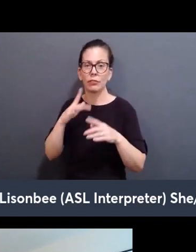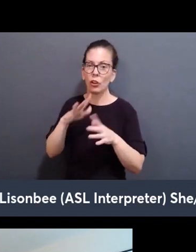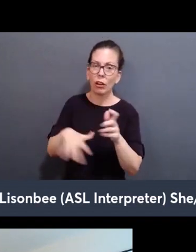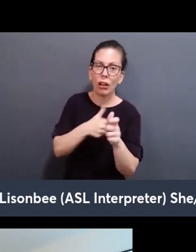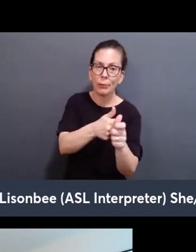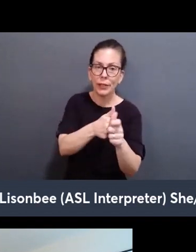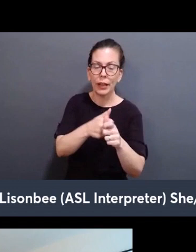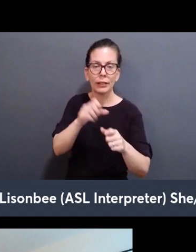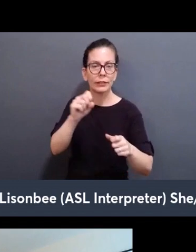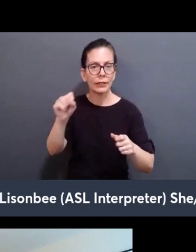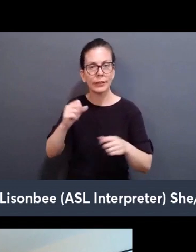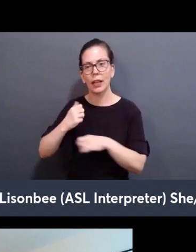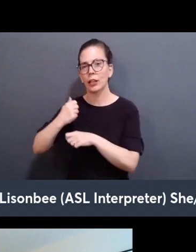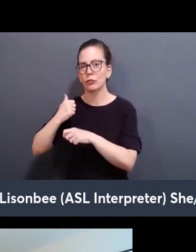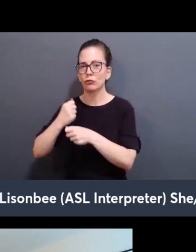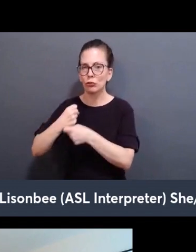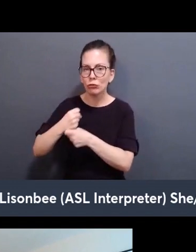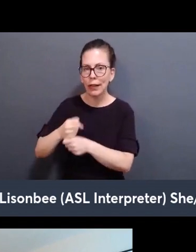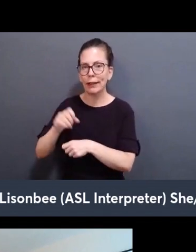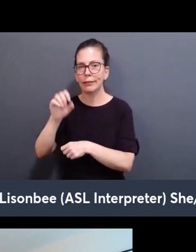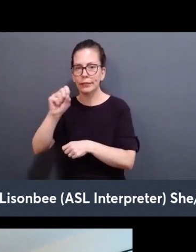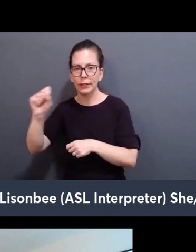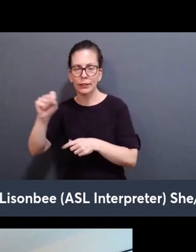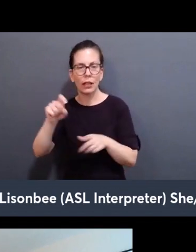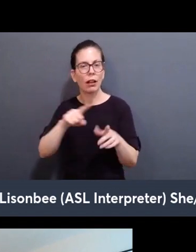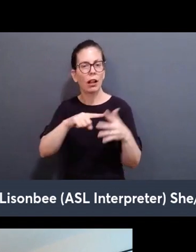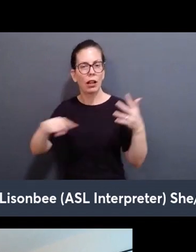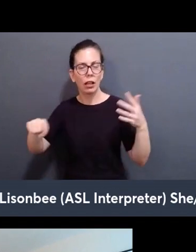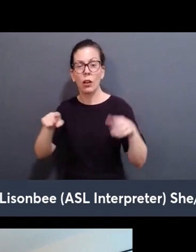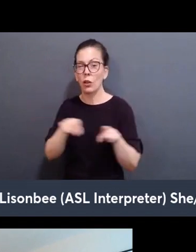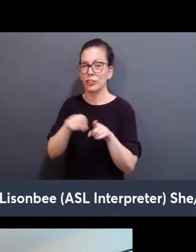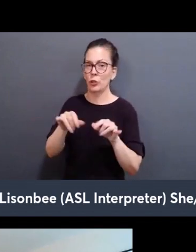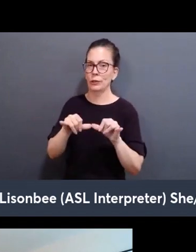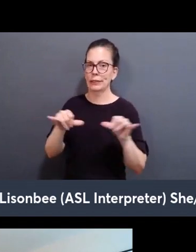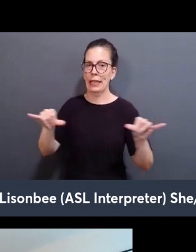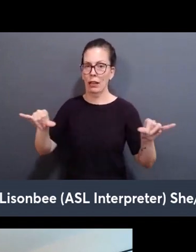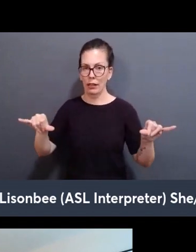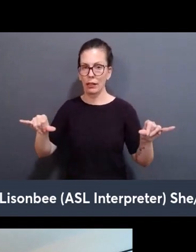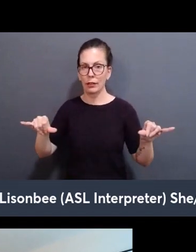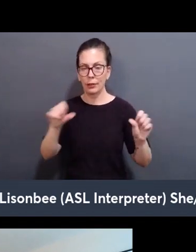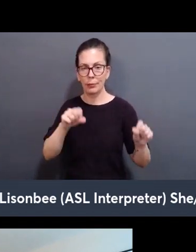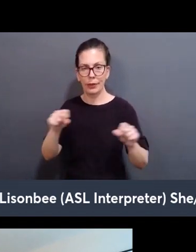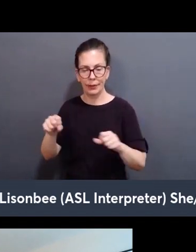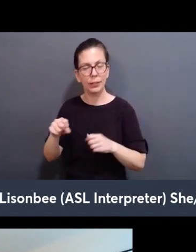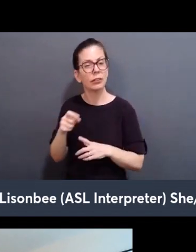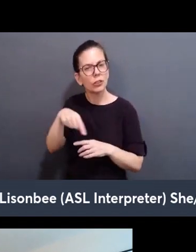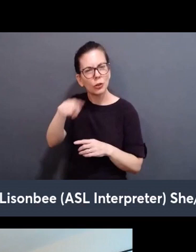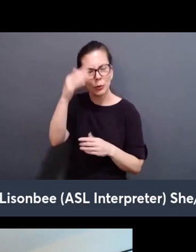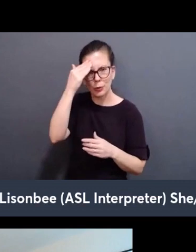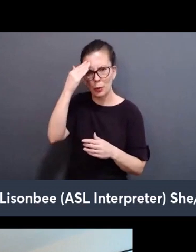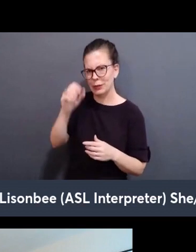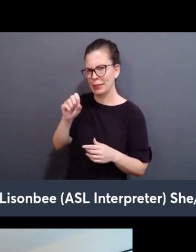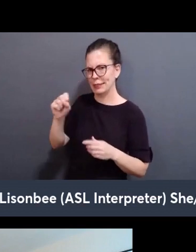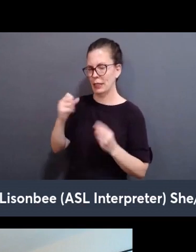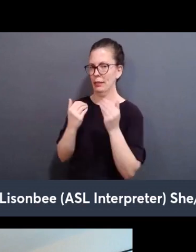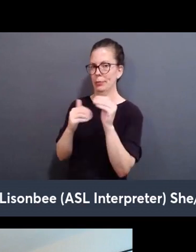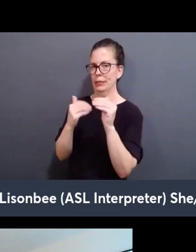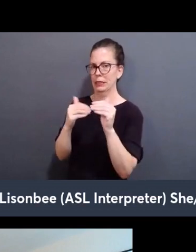creating stacks and so on, so forth. And also we are thinking about scalability. Today as you all know, StackSets has limits and we want to expand that limits